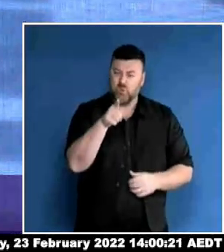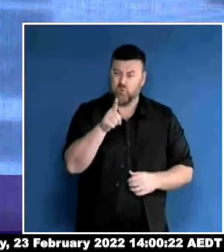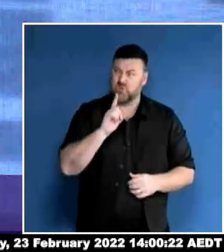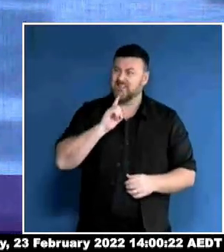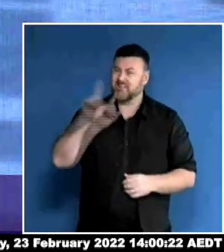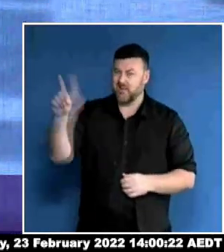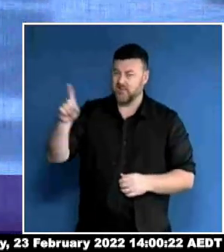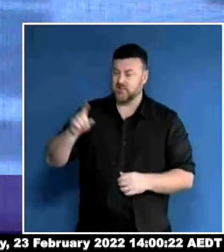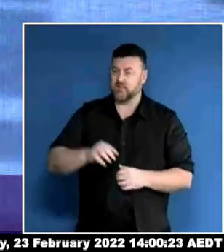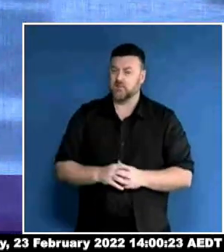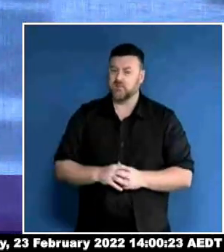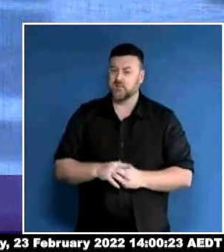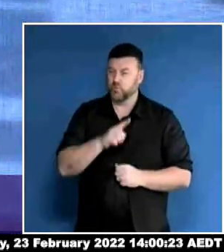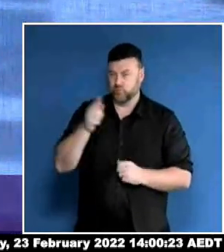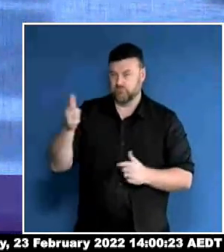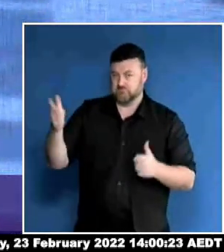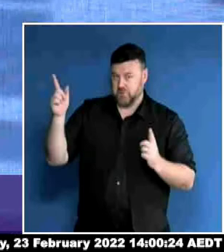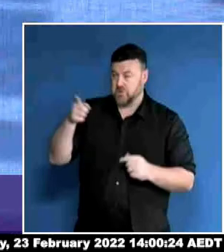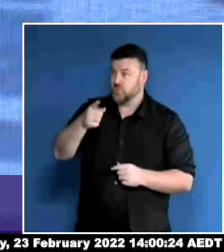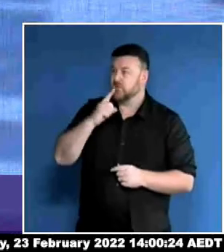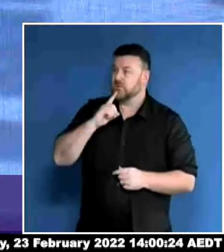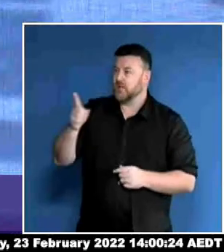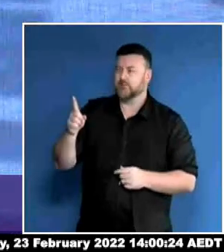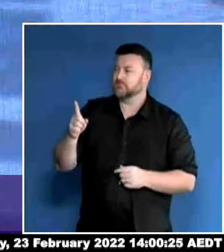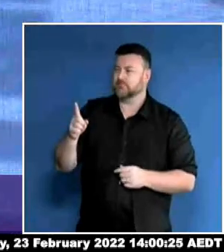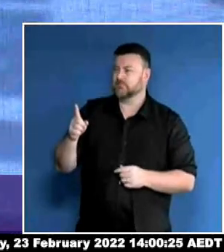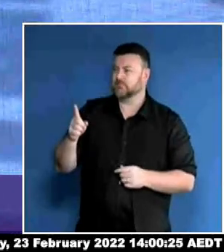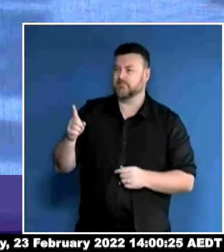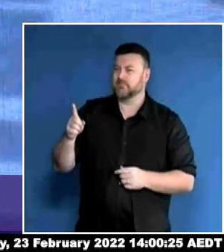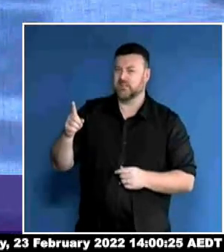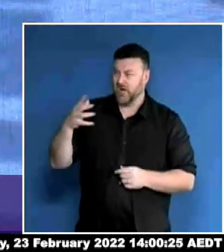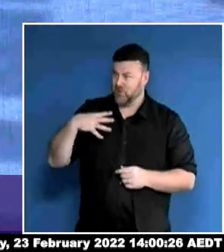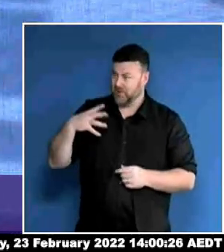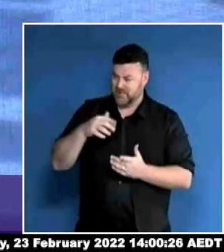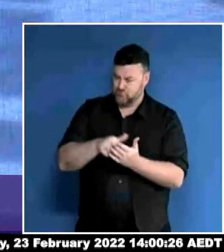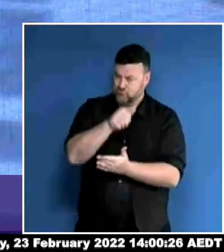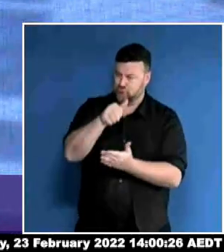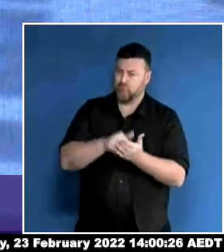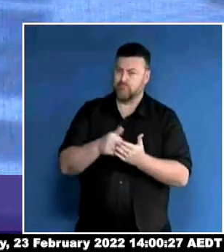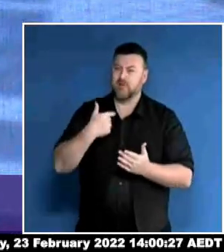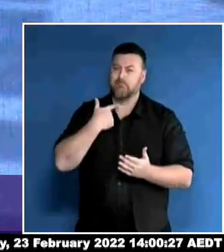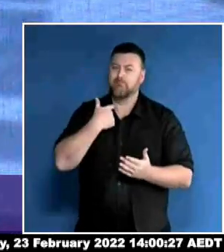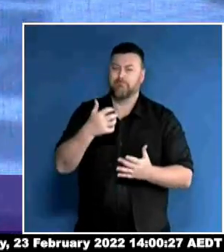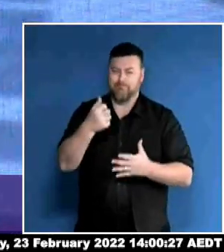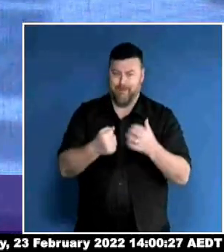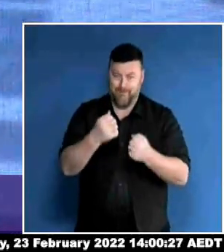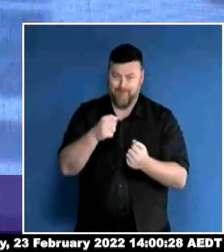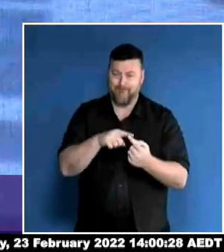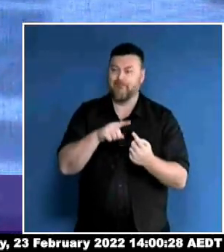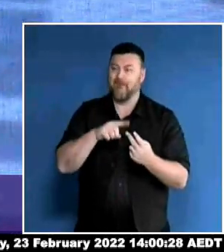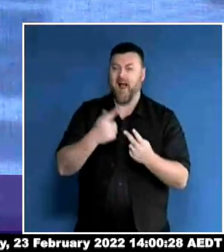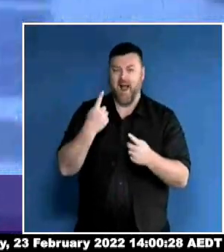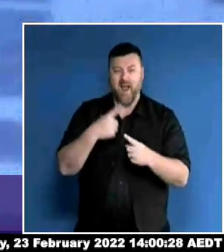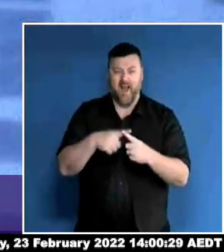"We need to get some proper milk, some basic equipment, like a jug, a bucket."